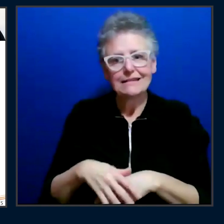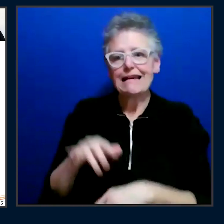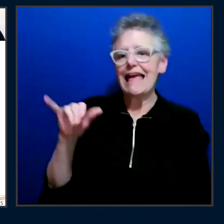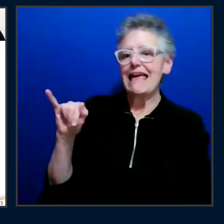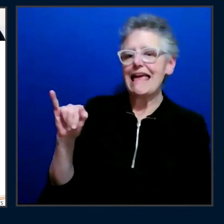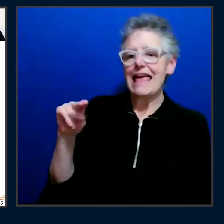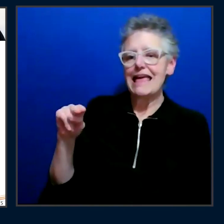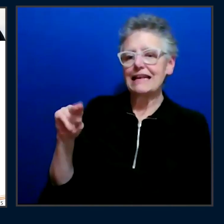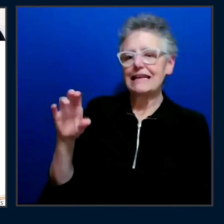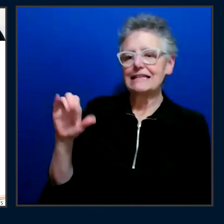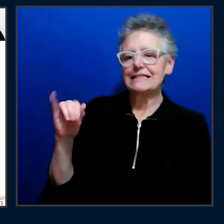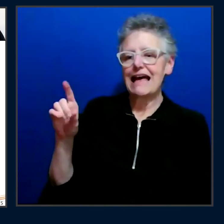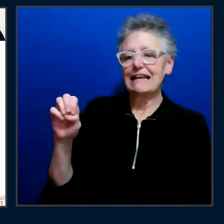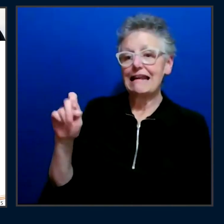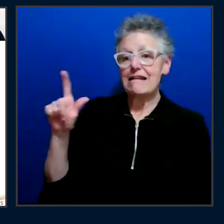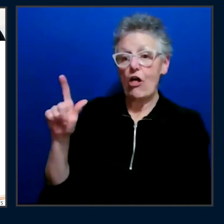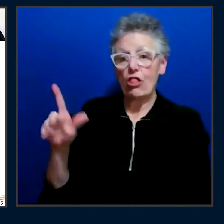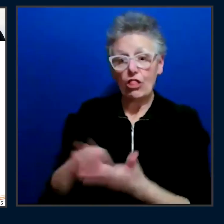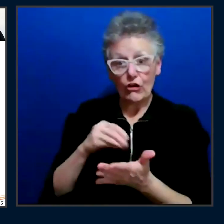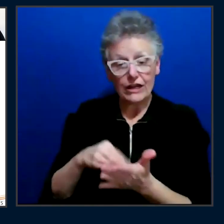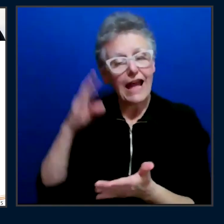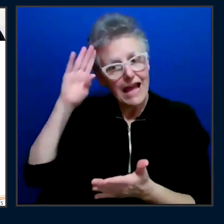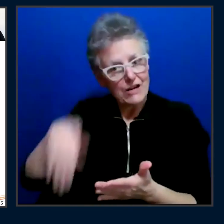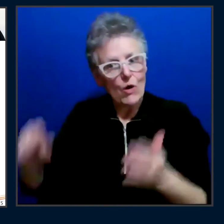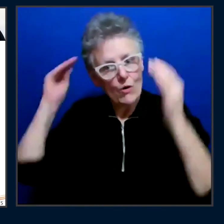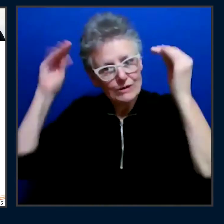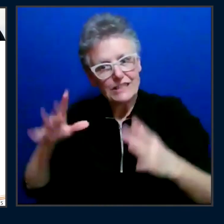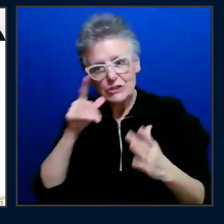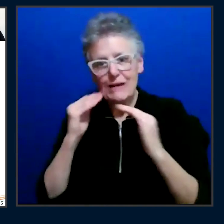in this field of deaf education can relate to that,